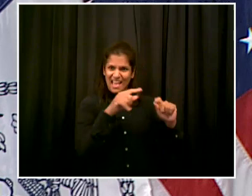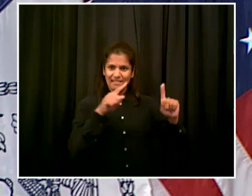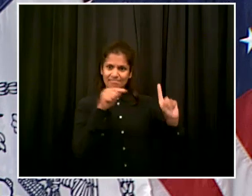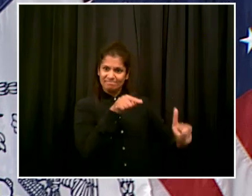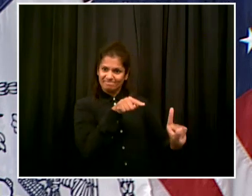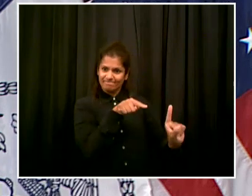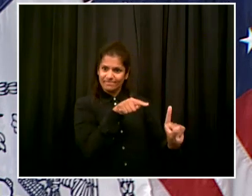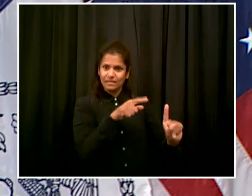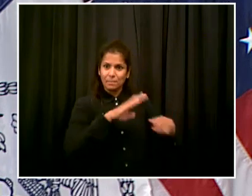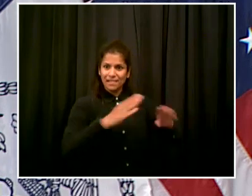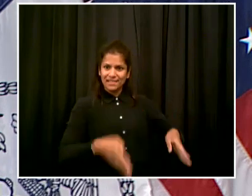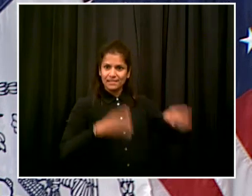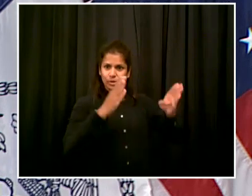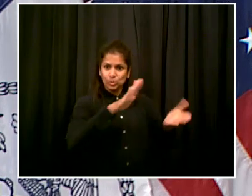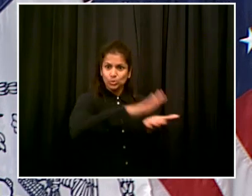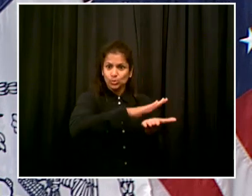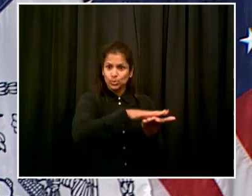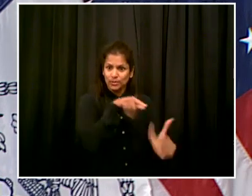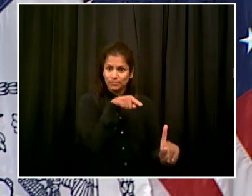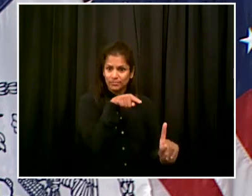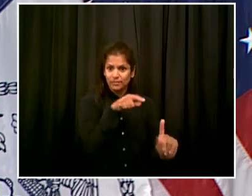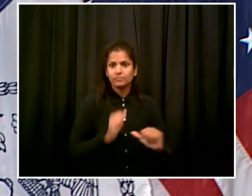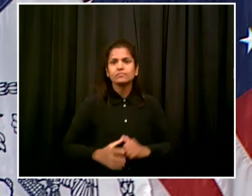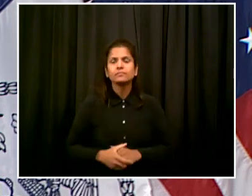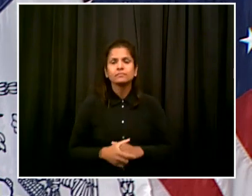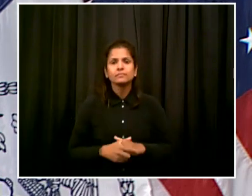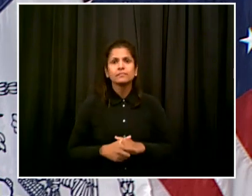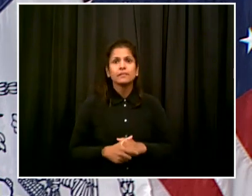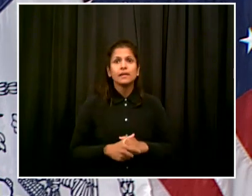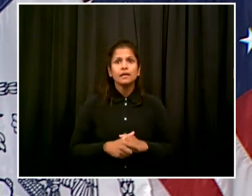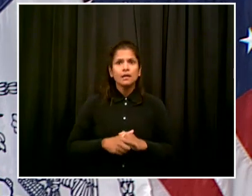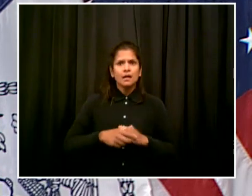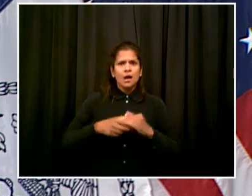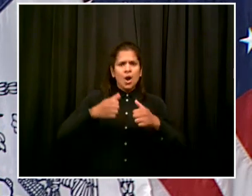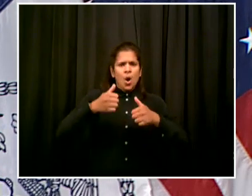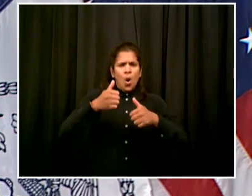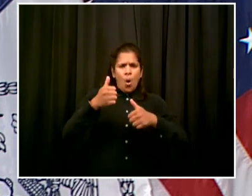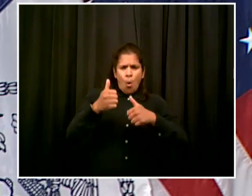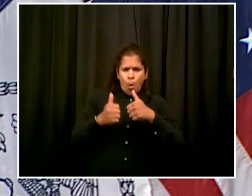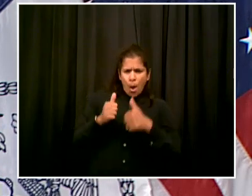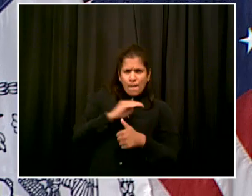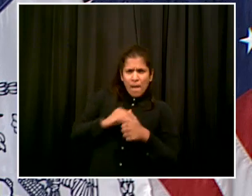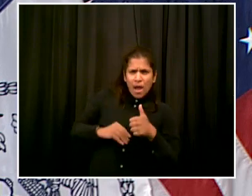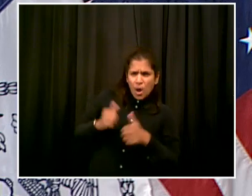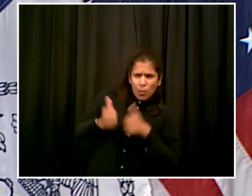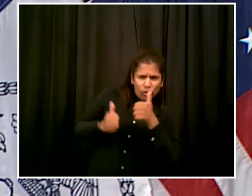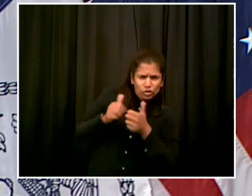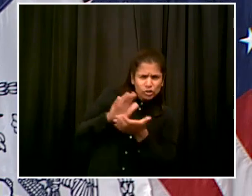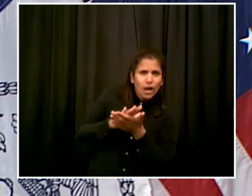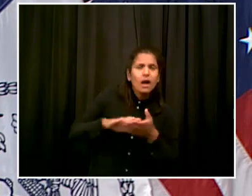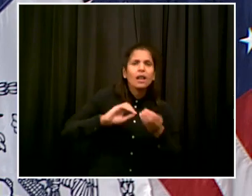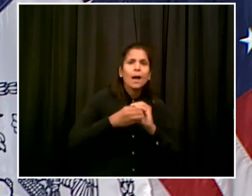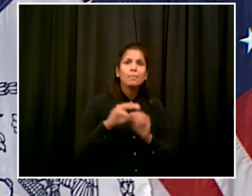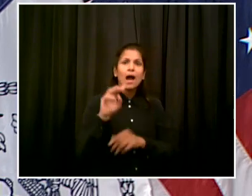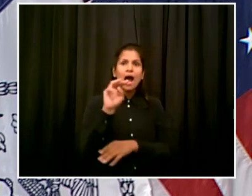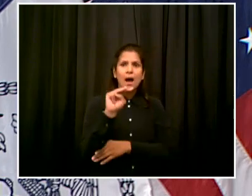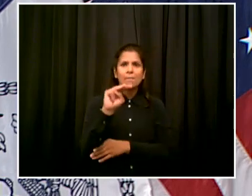IDONG TO PREPARE THE FACILITS IE? WHAT IS THE SCHOOL NUMBER